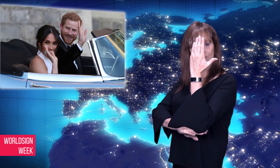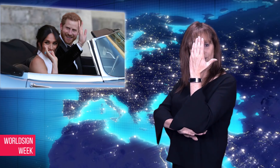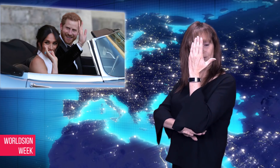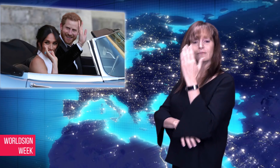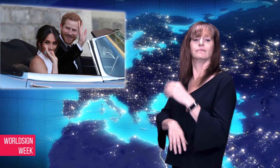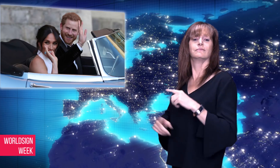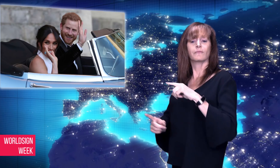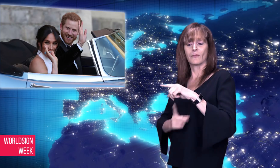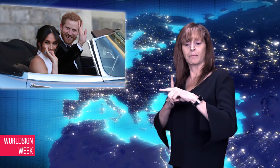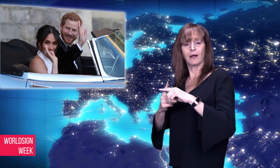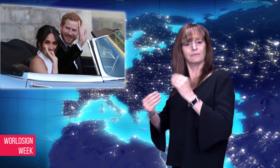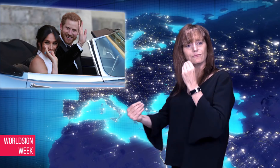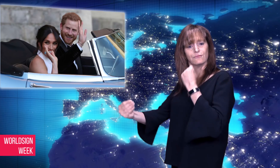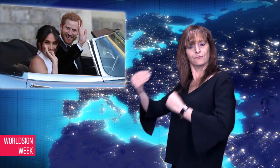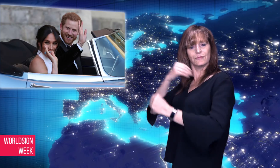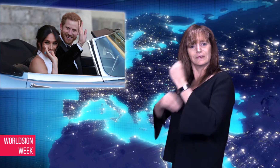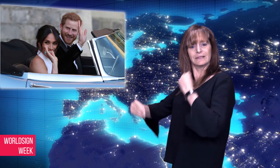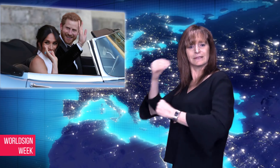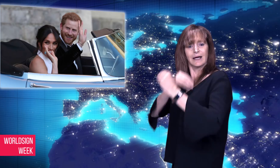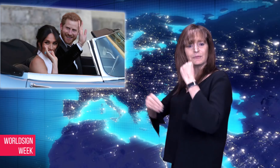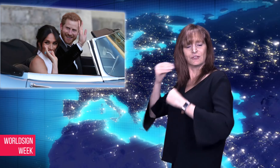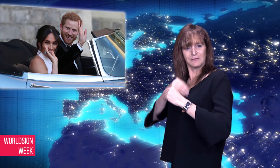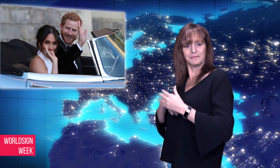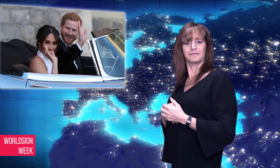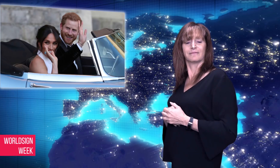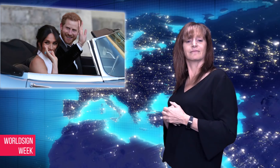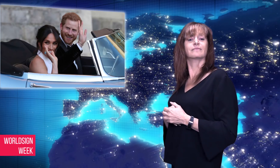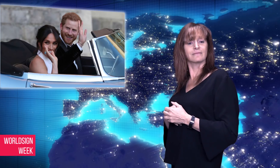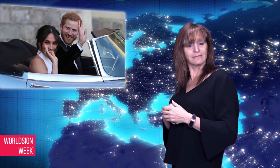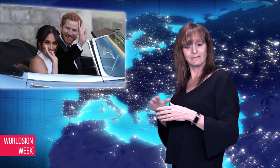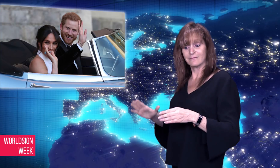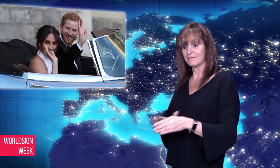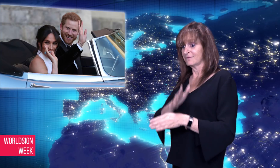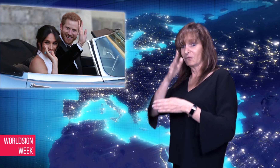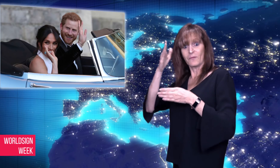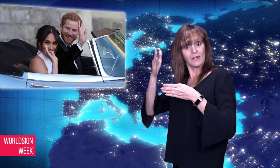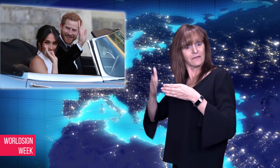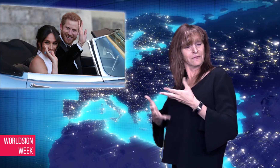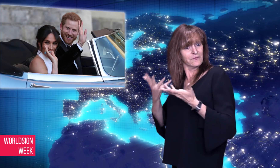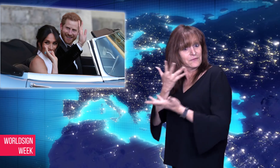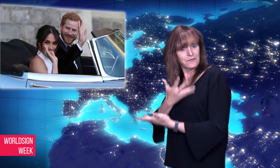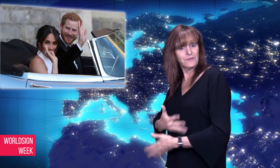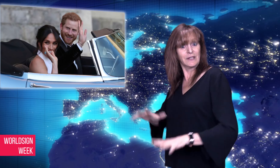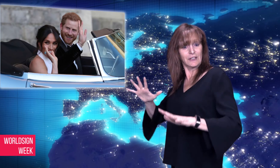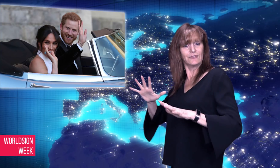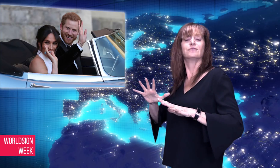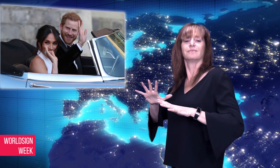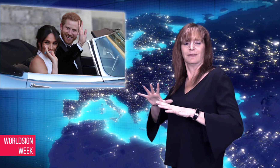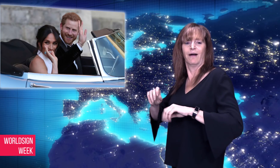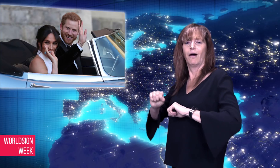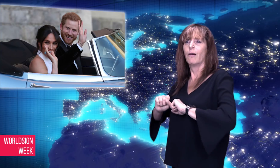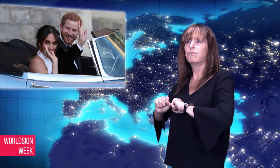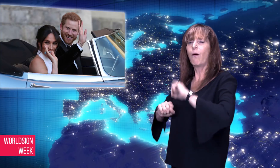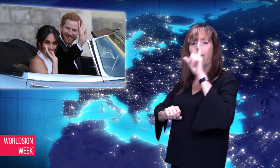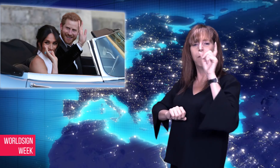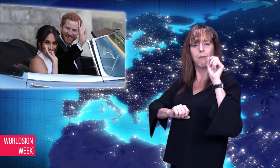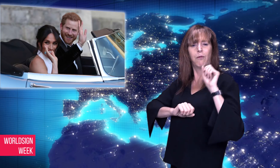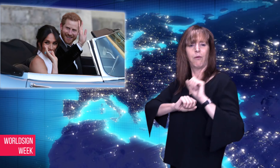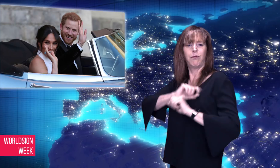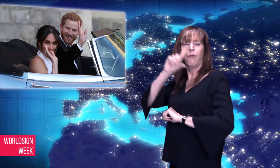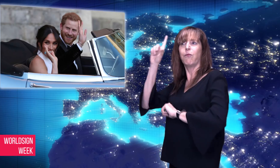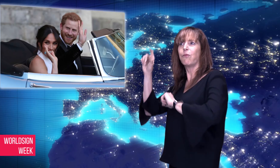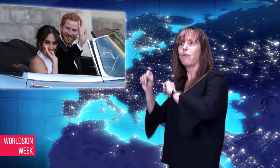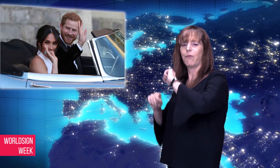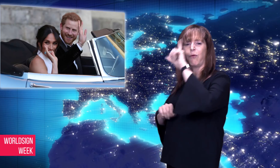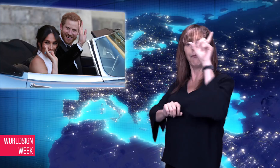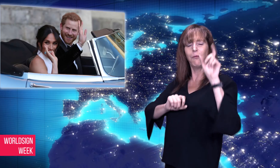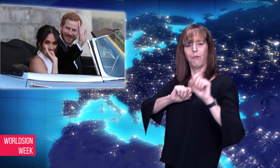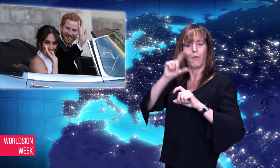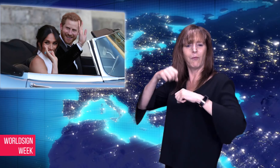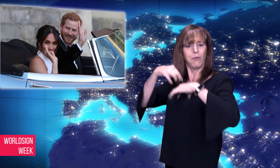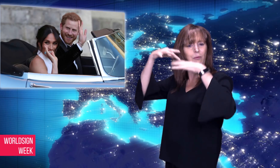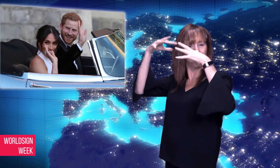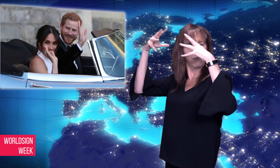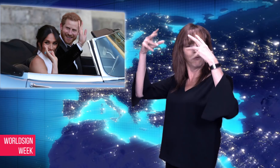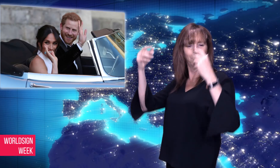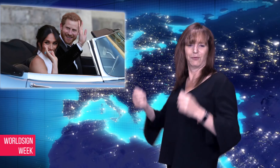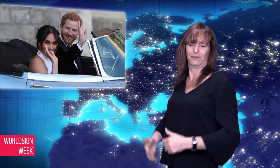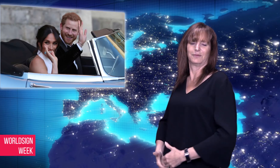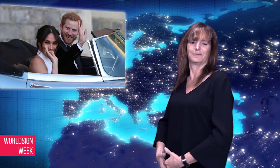with an evening fireworks display.